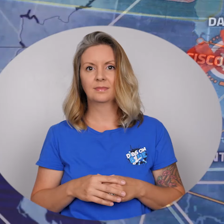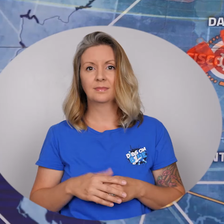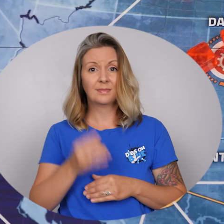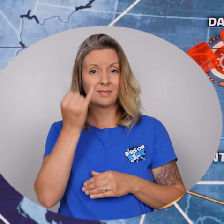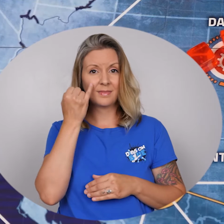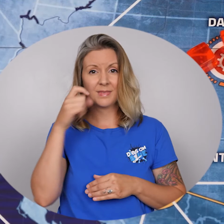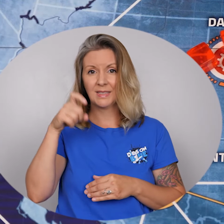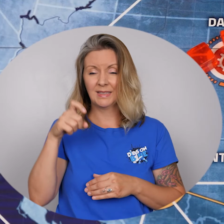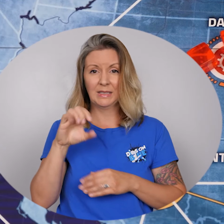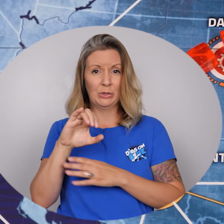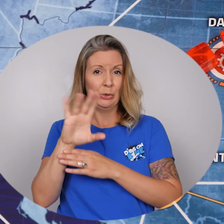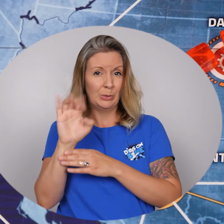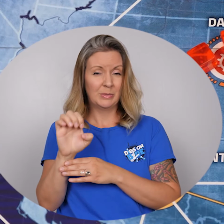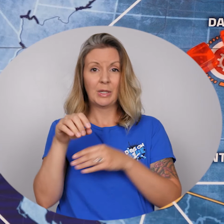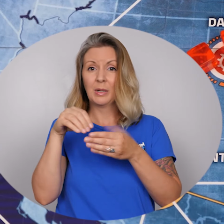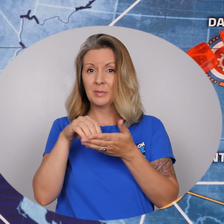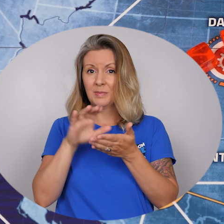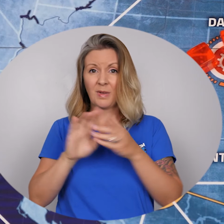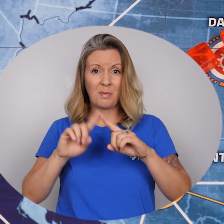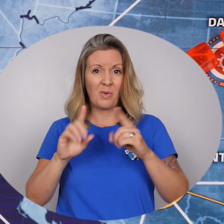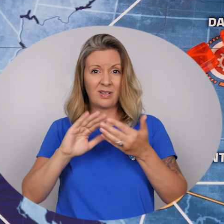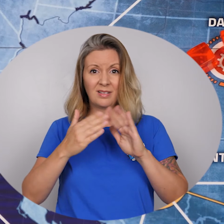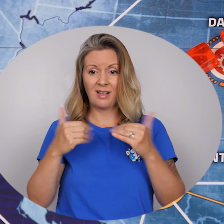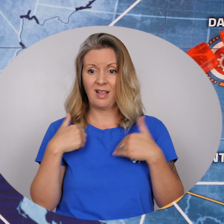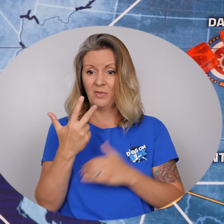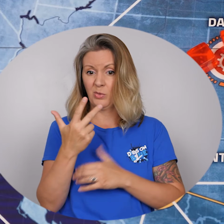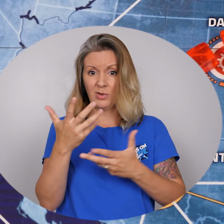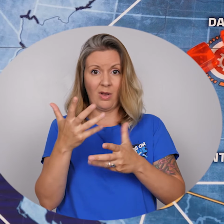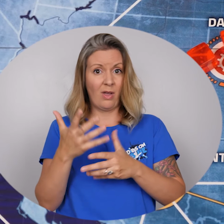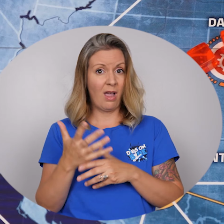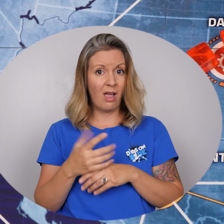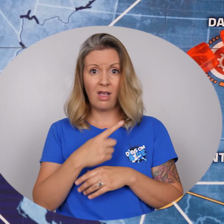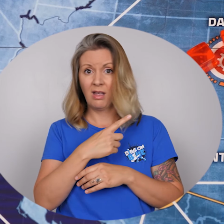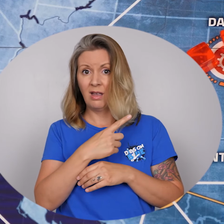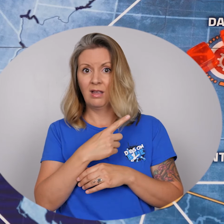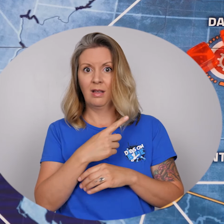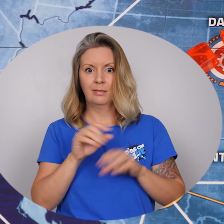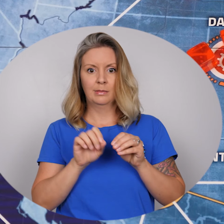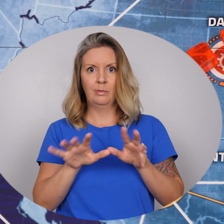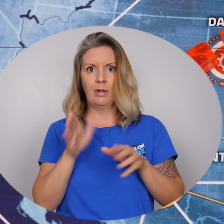If you need to add cubes to a city, and it already has 3 of that same color, an Outbreak